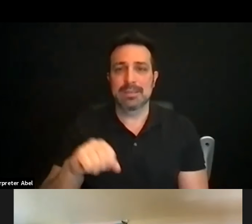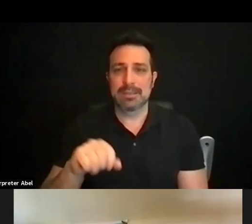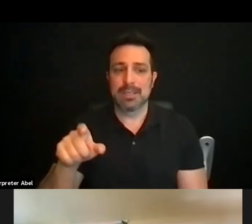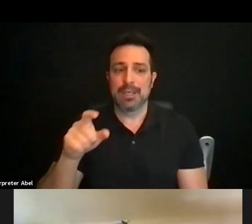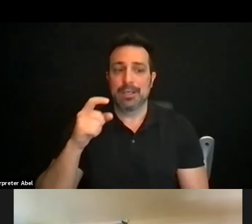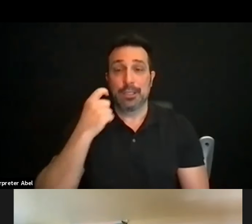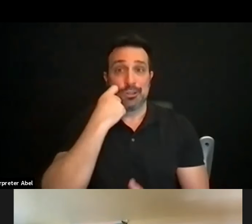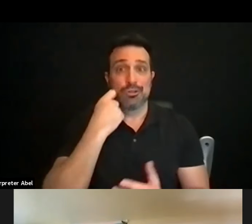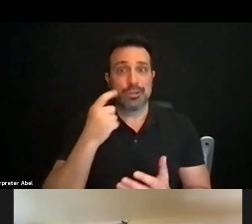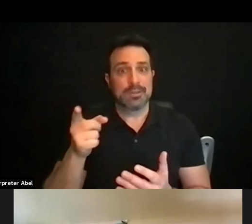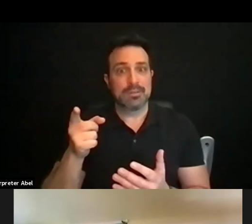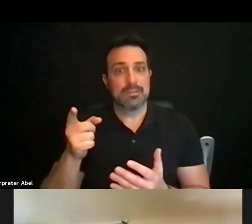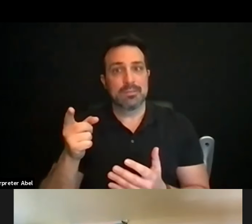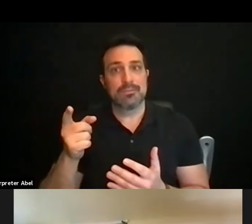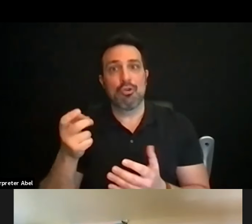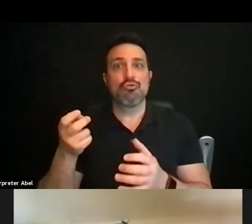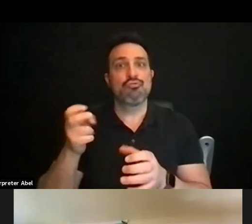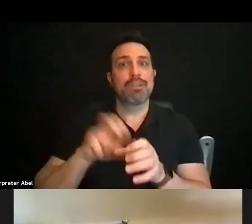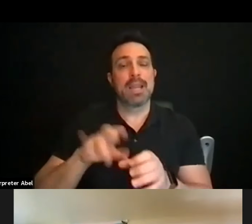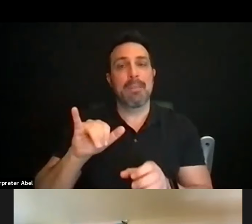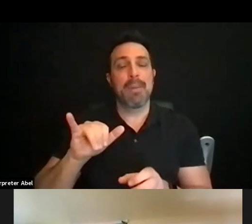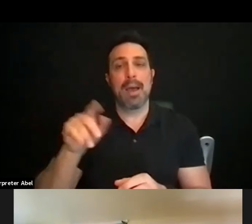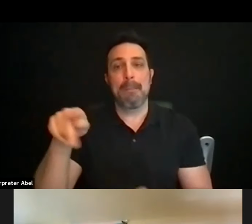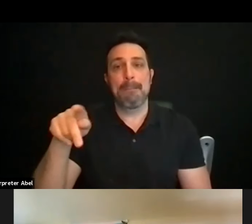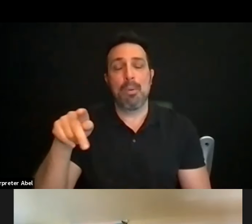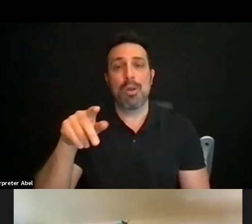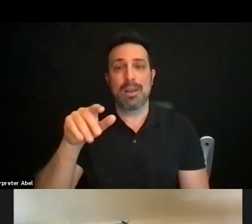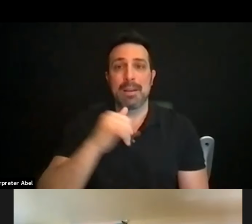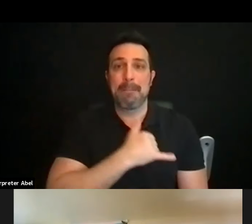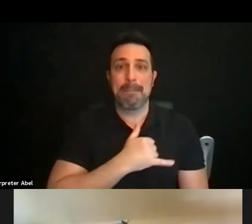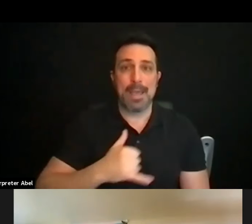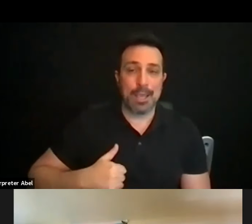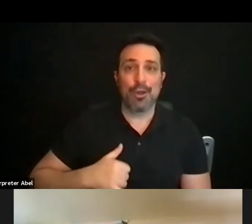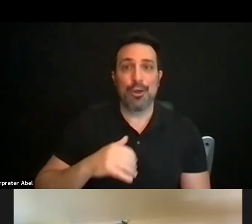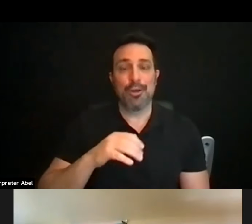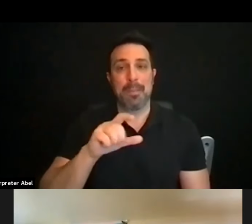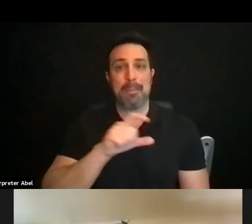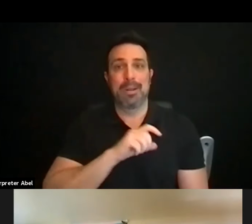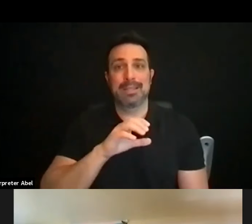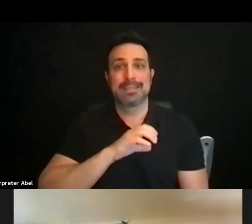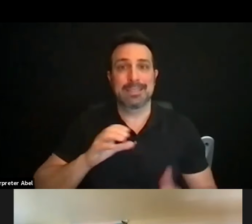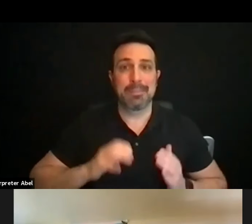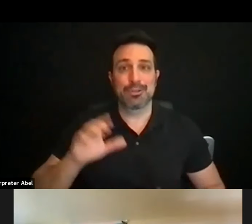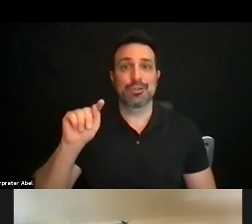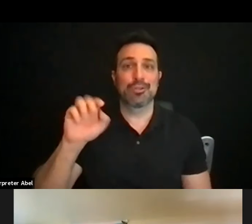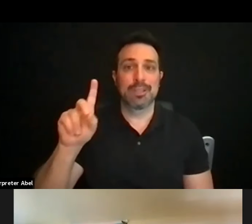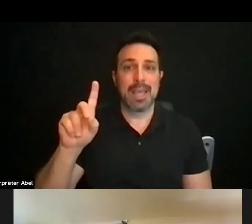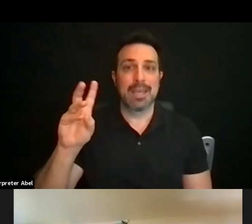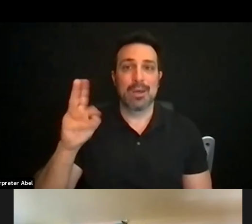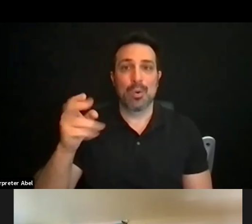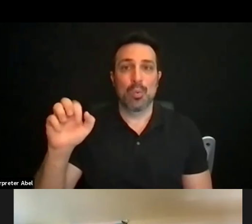vigil. Killed by Portland police. The equivalent of the gun violence reduction team that's just been